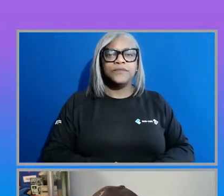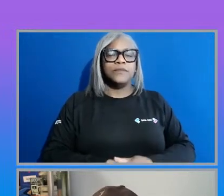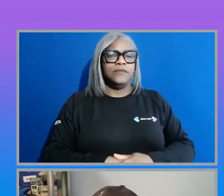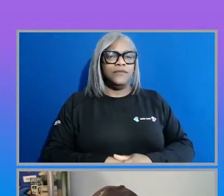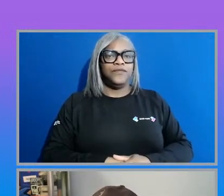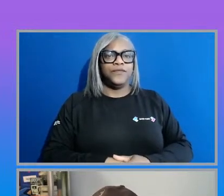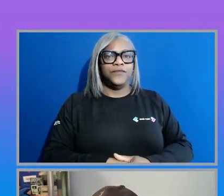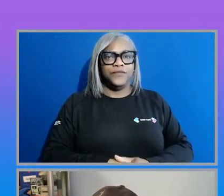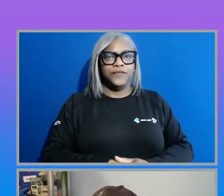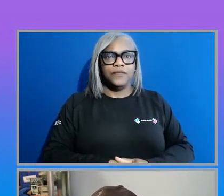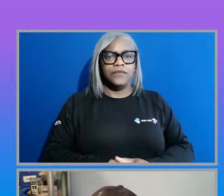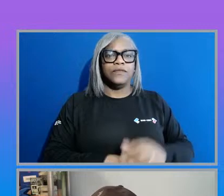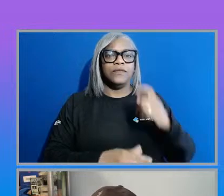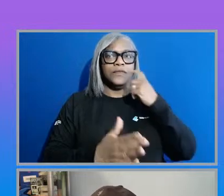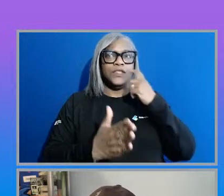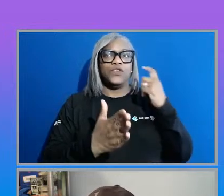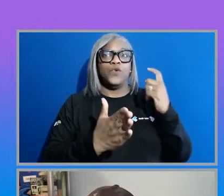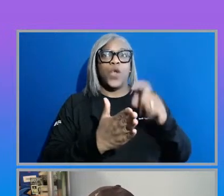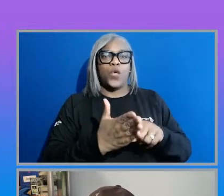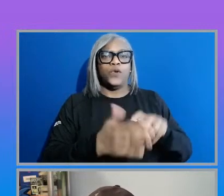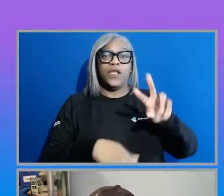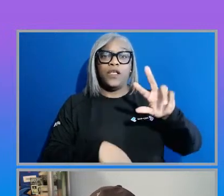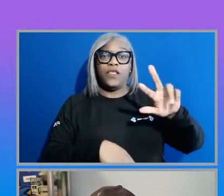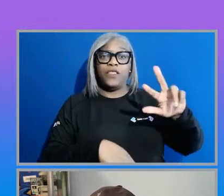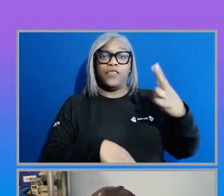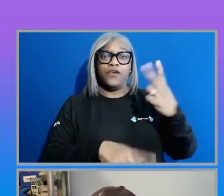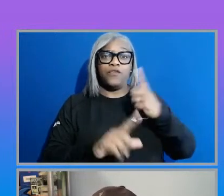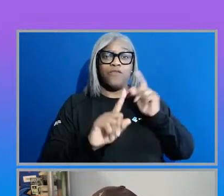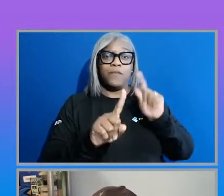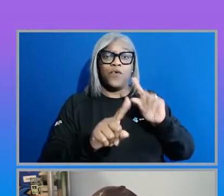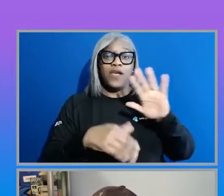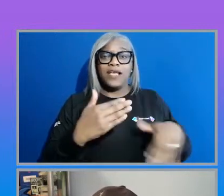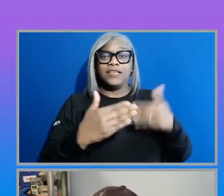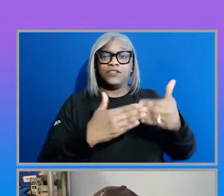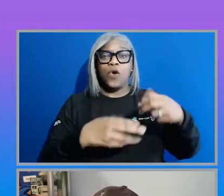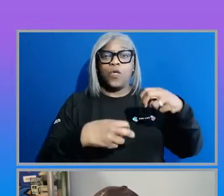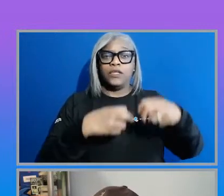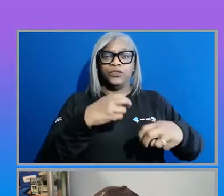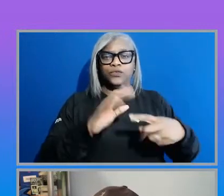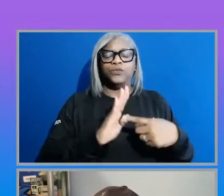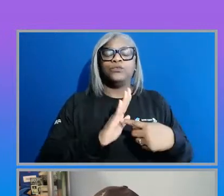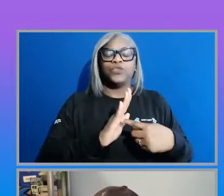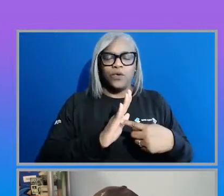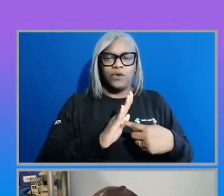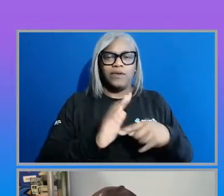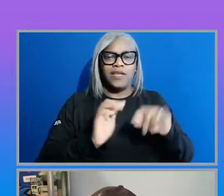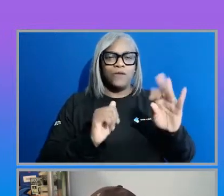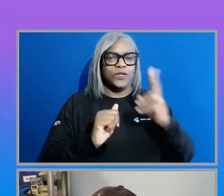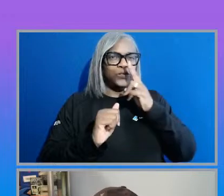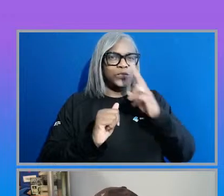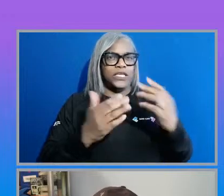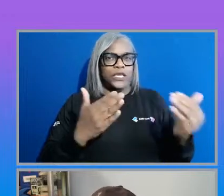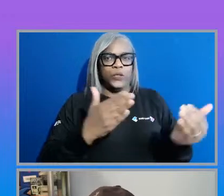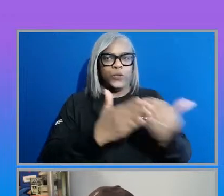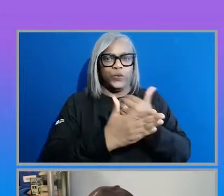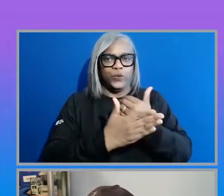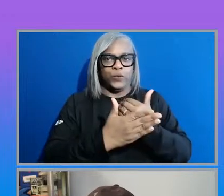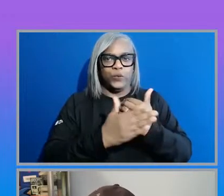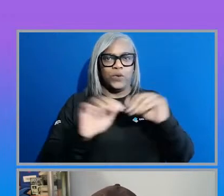you can see my full report has got all of the issues shown. But if I only want to see my new